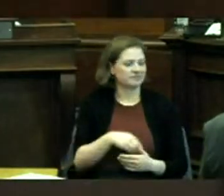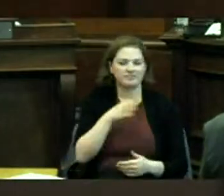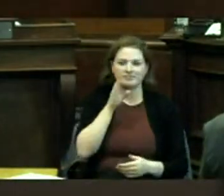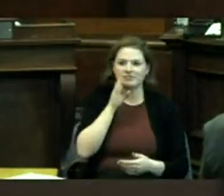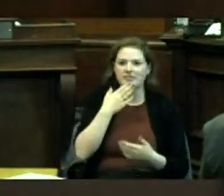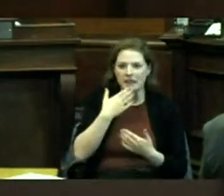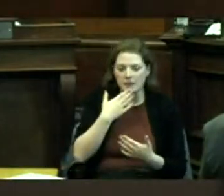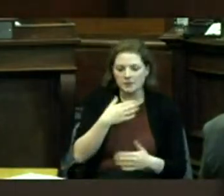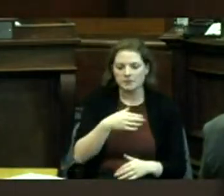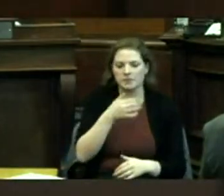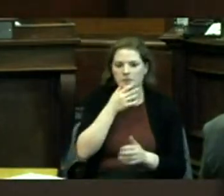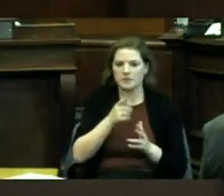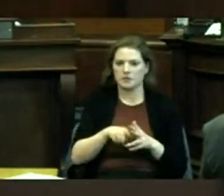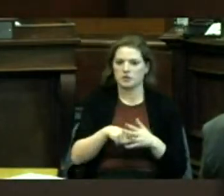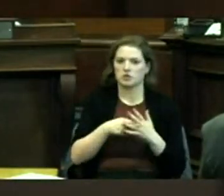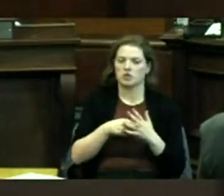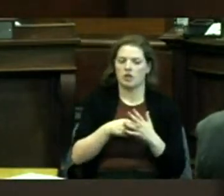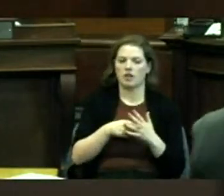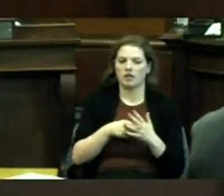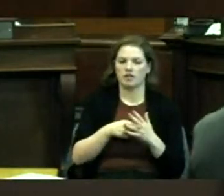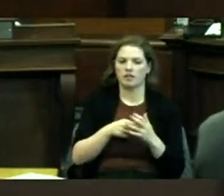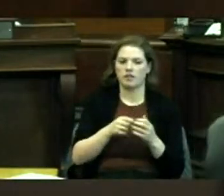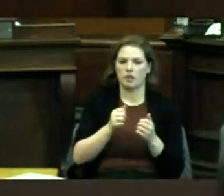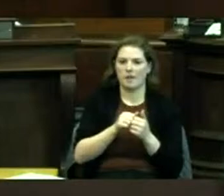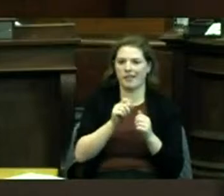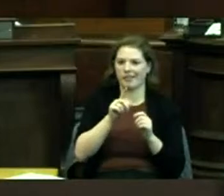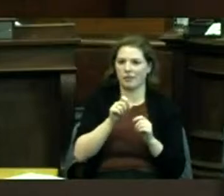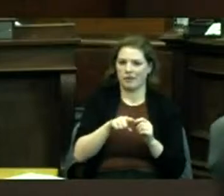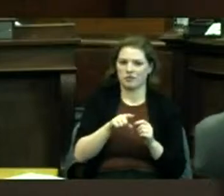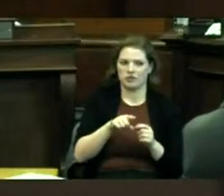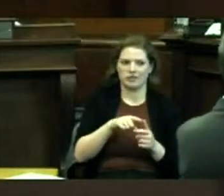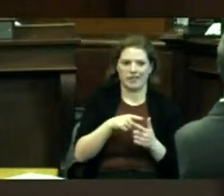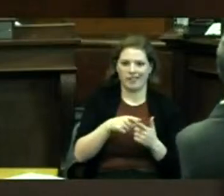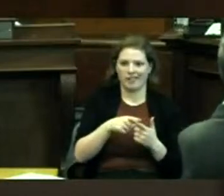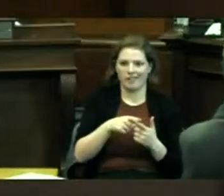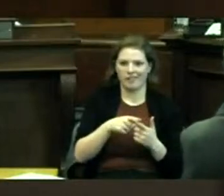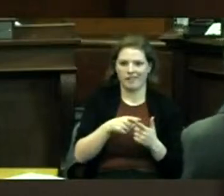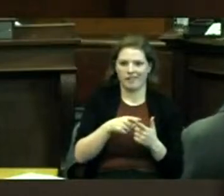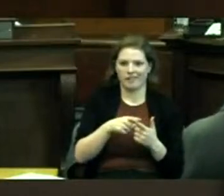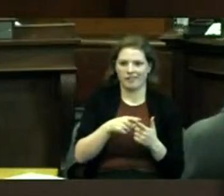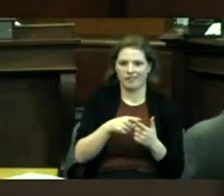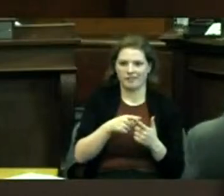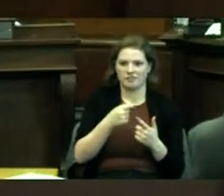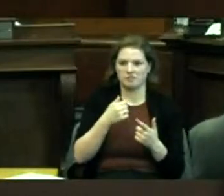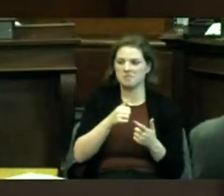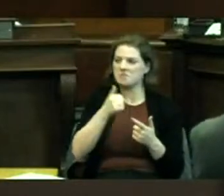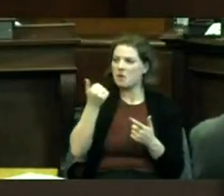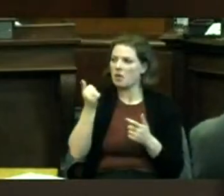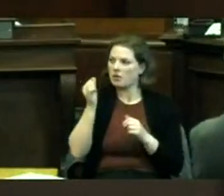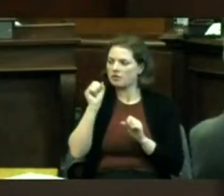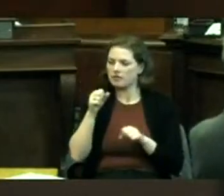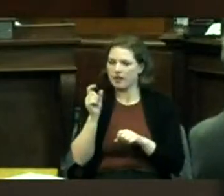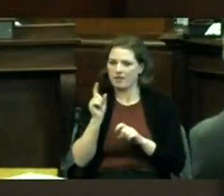take questions. Thank you. I'll